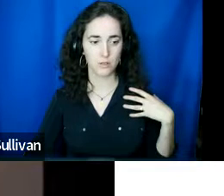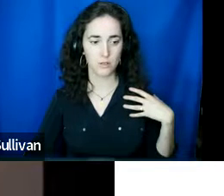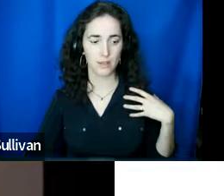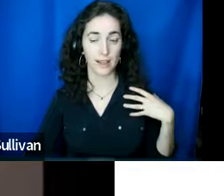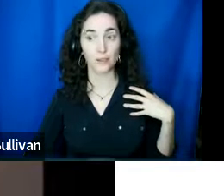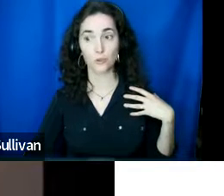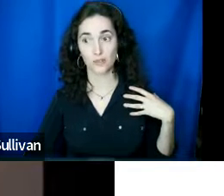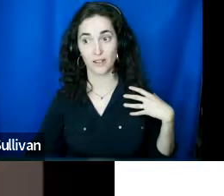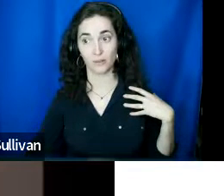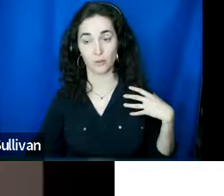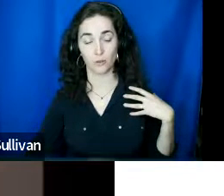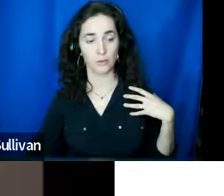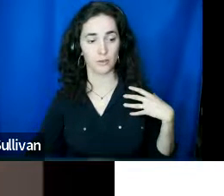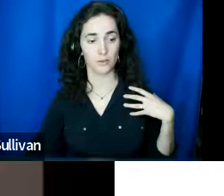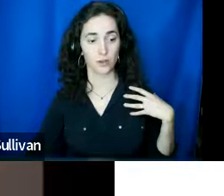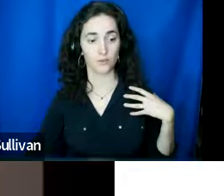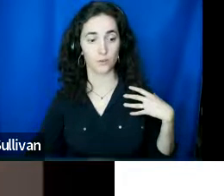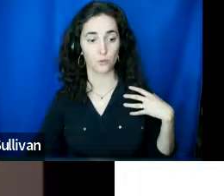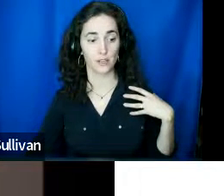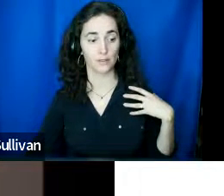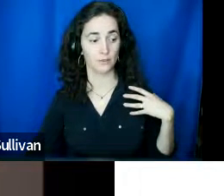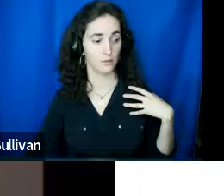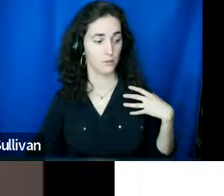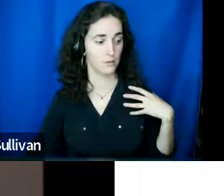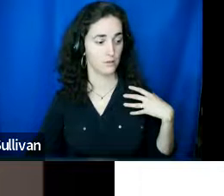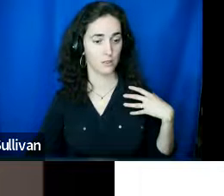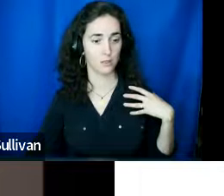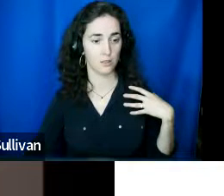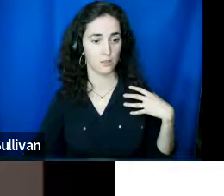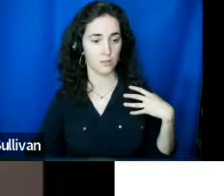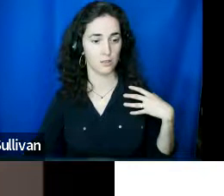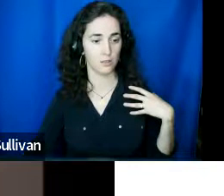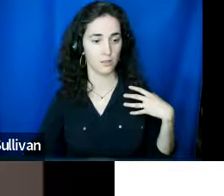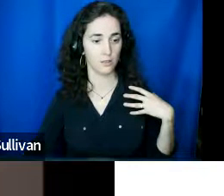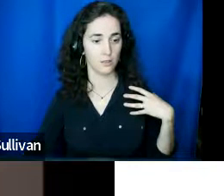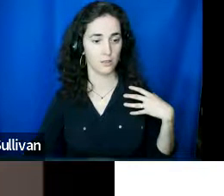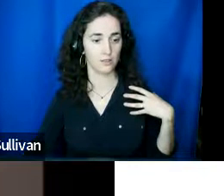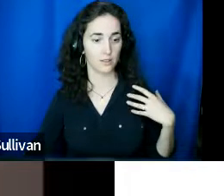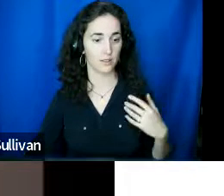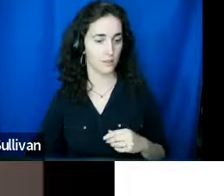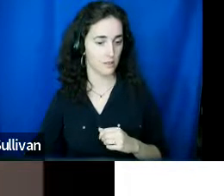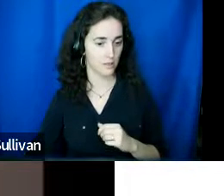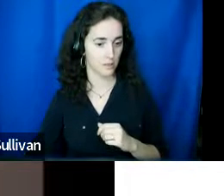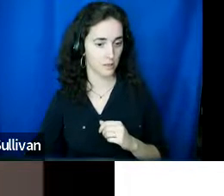There we go, and there's no sound so don't be surprised if there's no sound here.